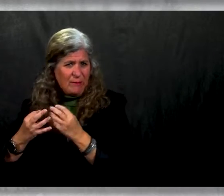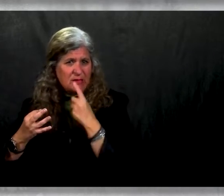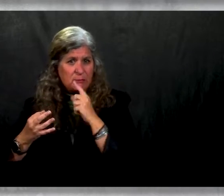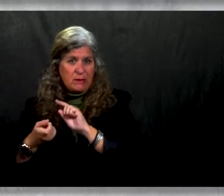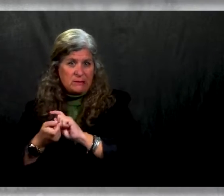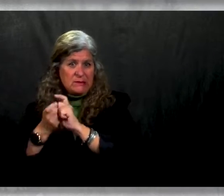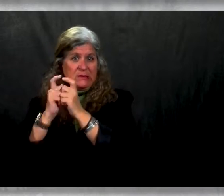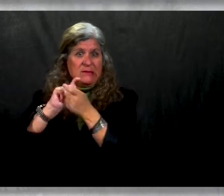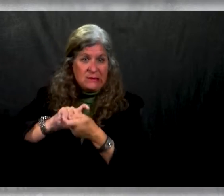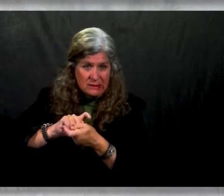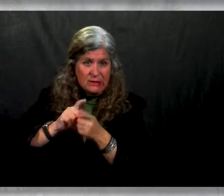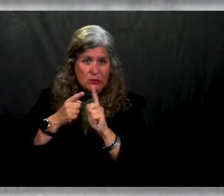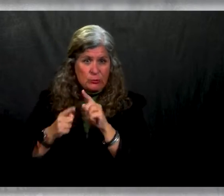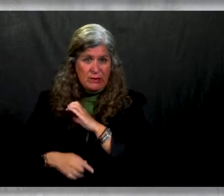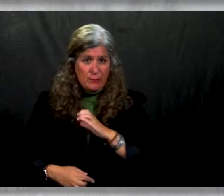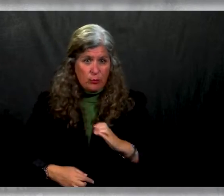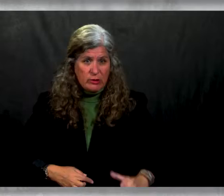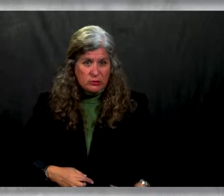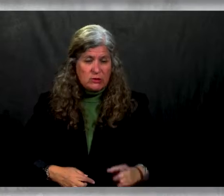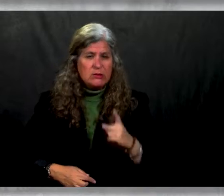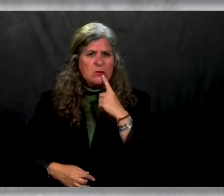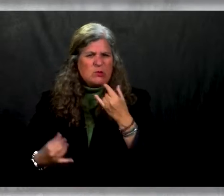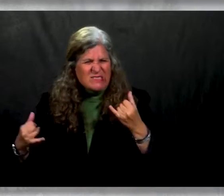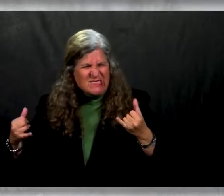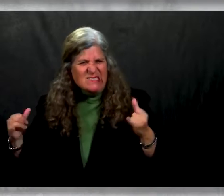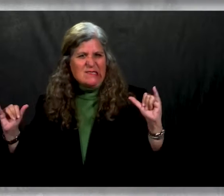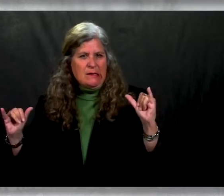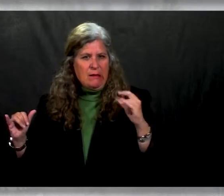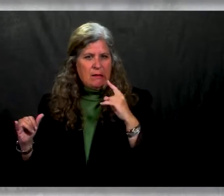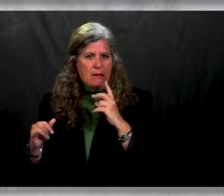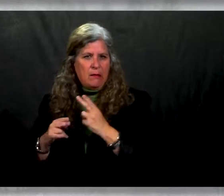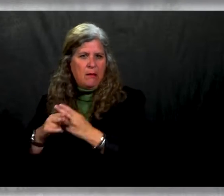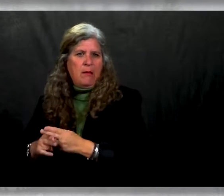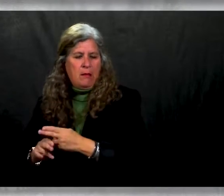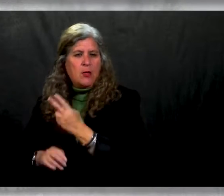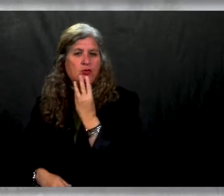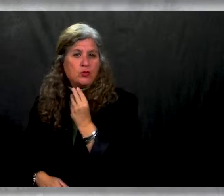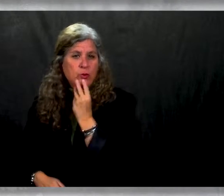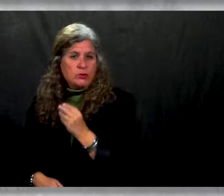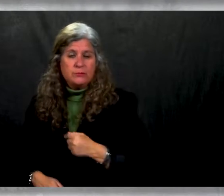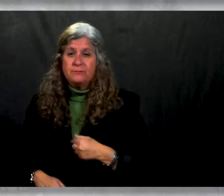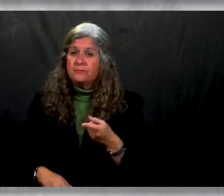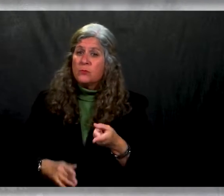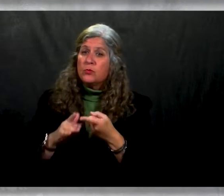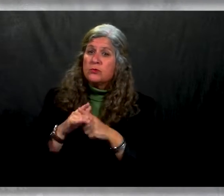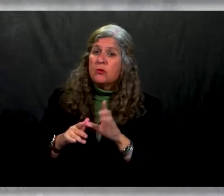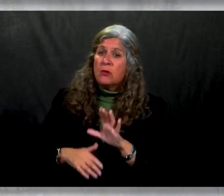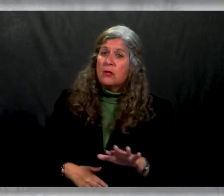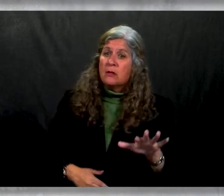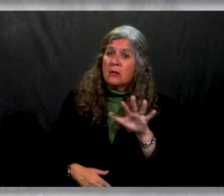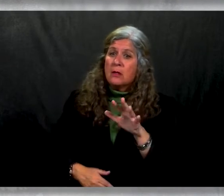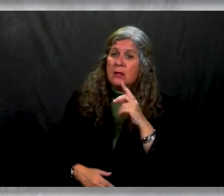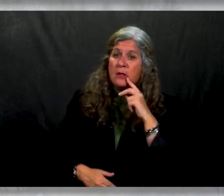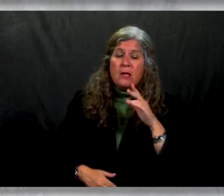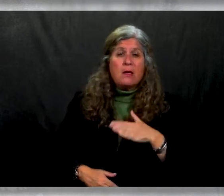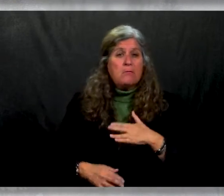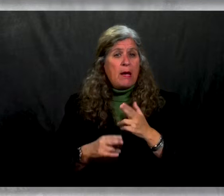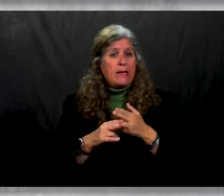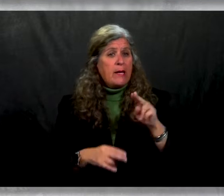considered part of the Jewish race. We're starting our journey here at Zeppelin Field in Nuremberg, Germany. My name is Noa and I'm a student reporter